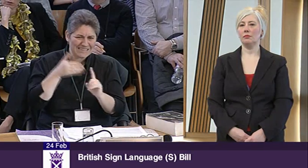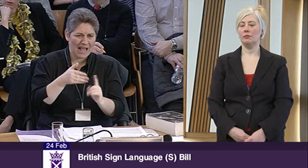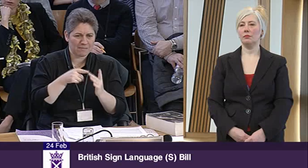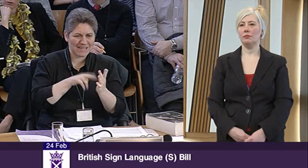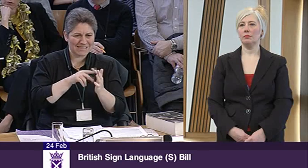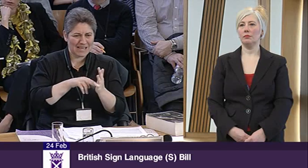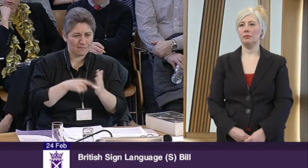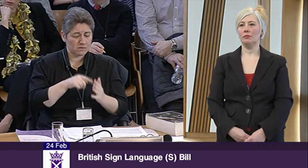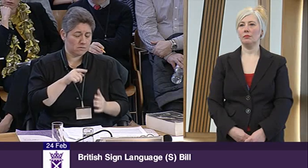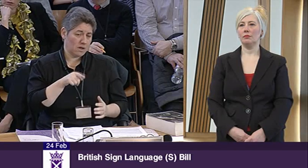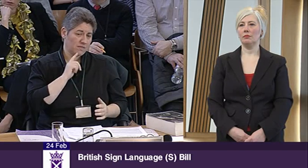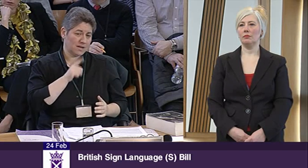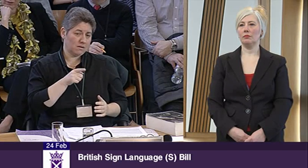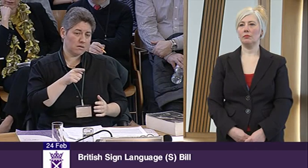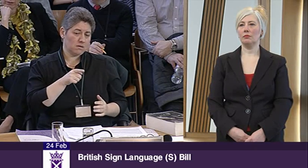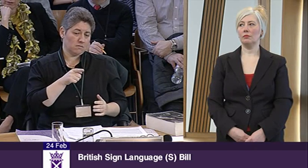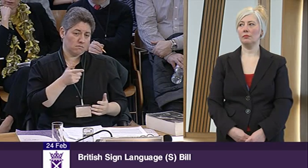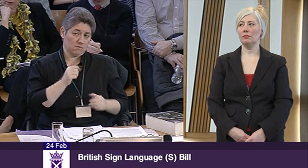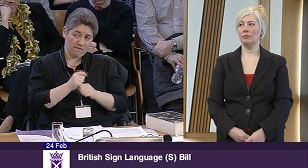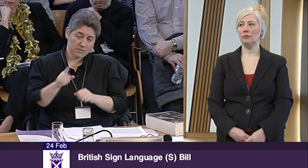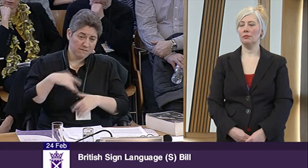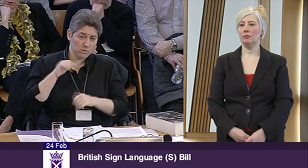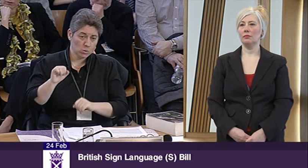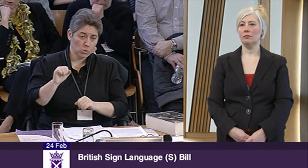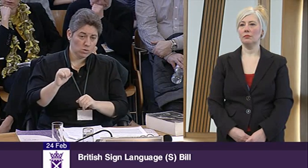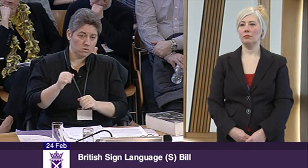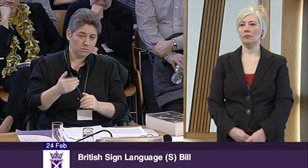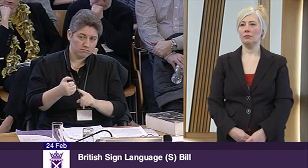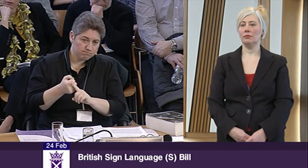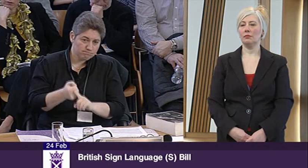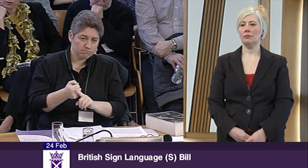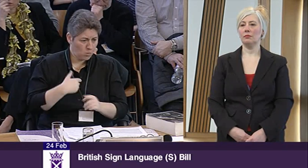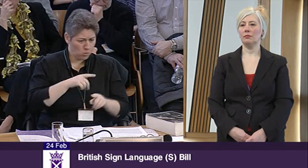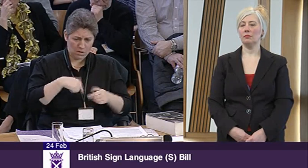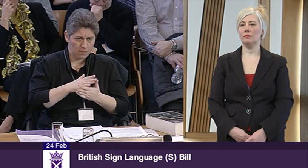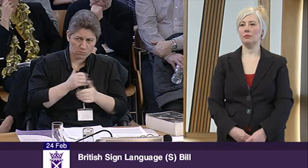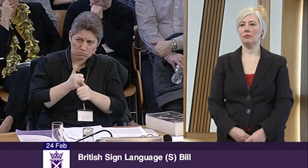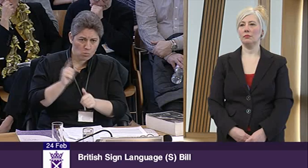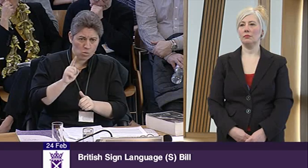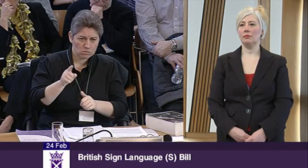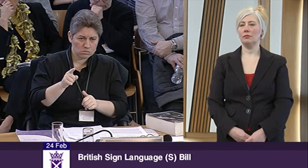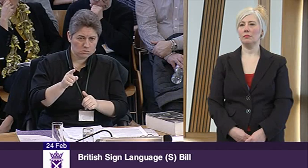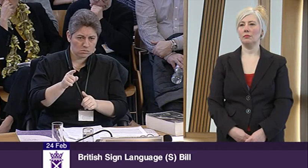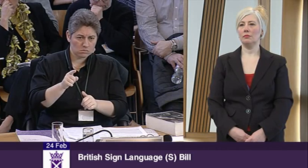When we talk about a statement, we really want to see a statement of intent. That last